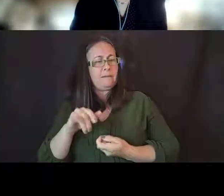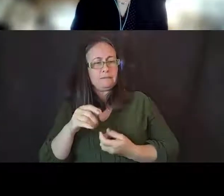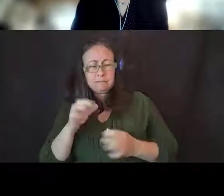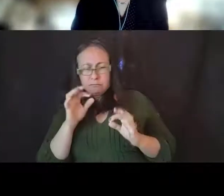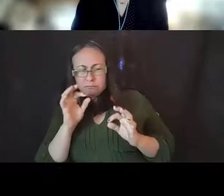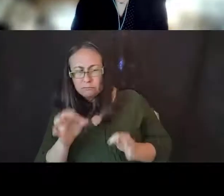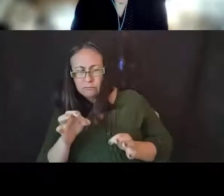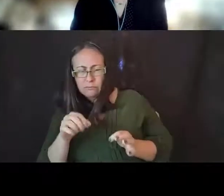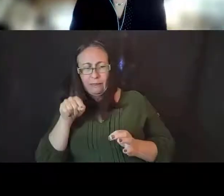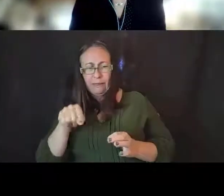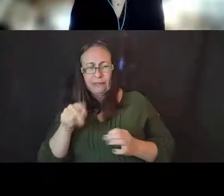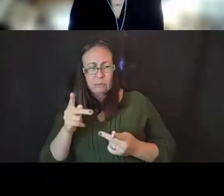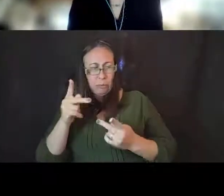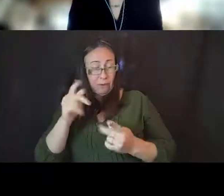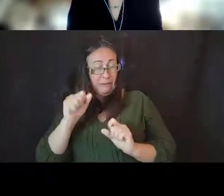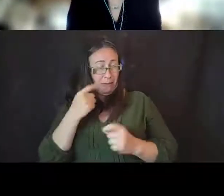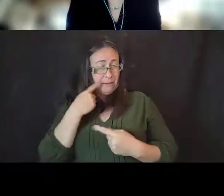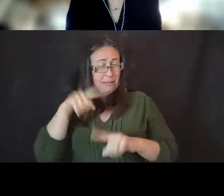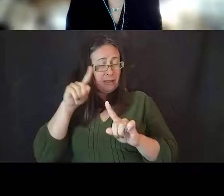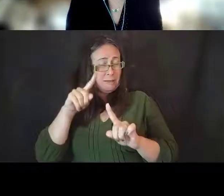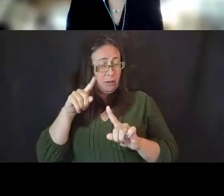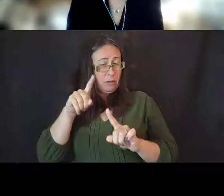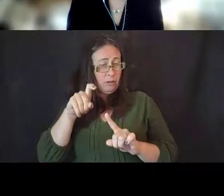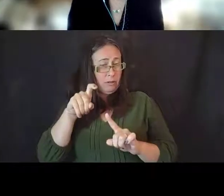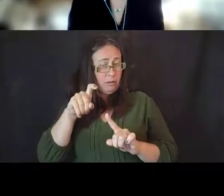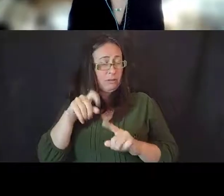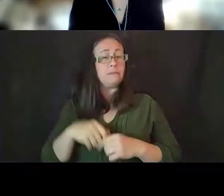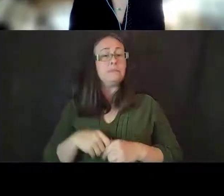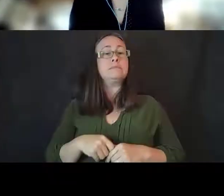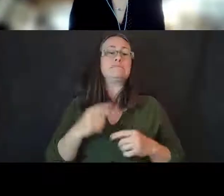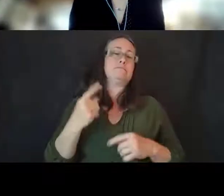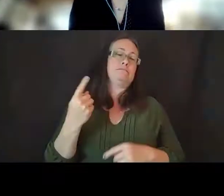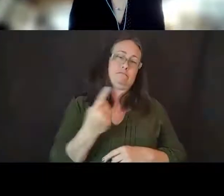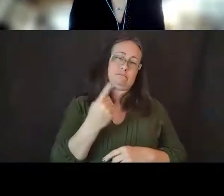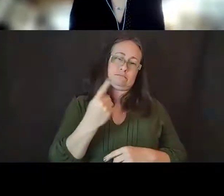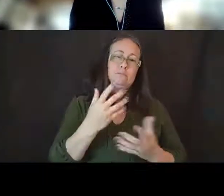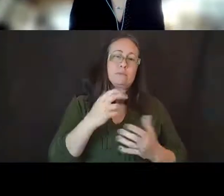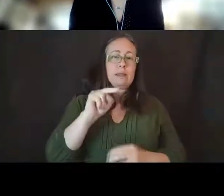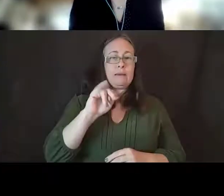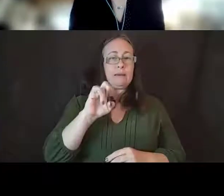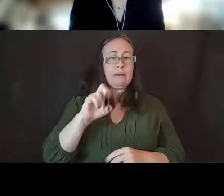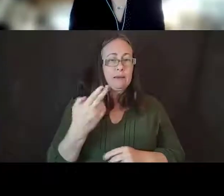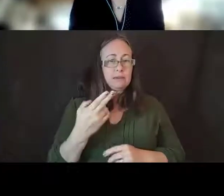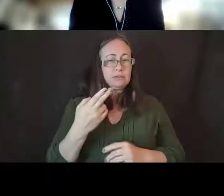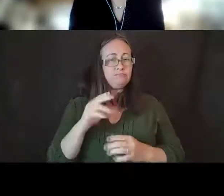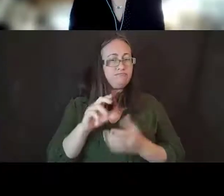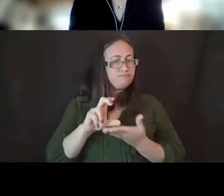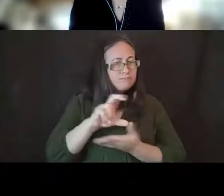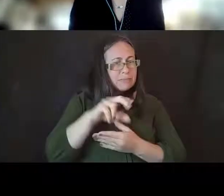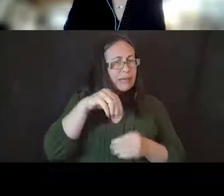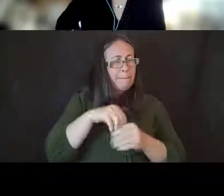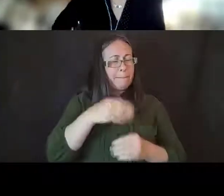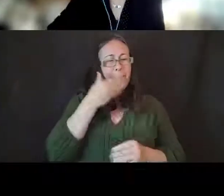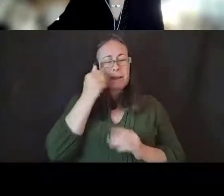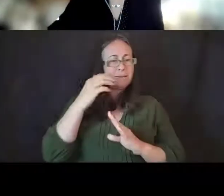that could be successful. And, as always, we want to ensure the NIH is investing in the best science and minimizing unnecessary burden.